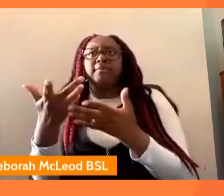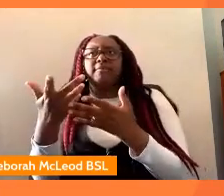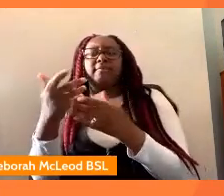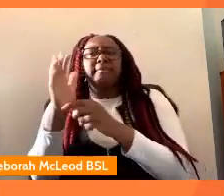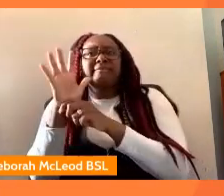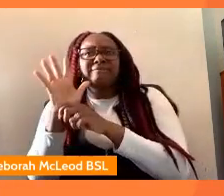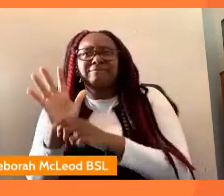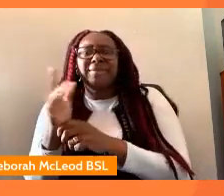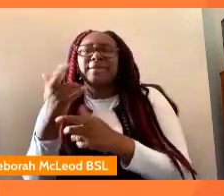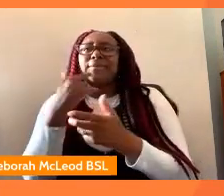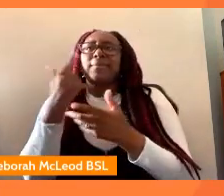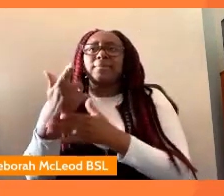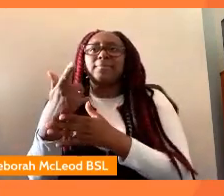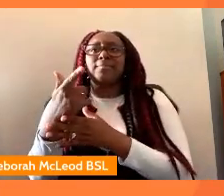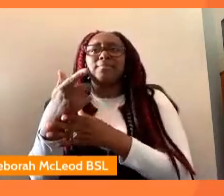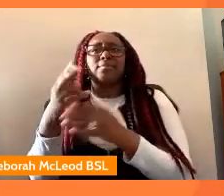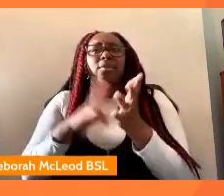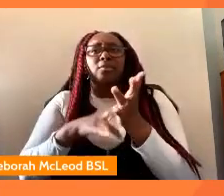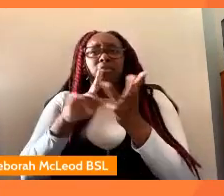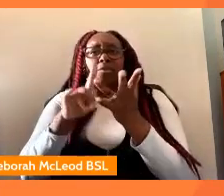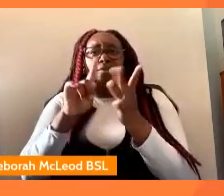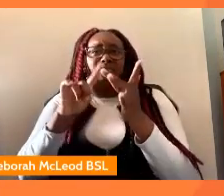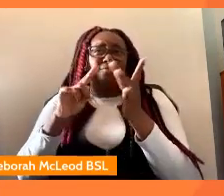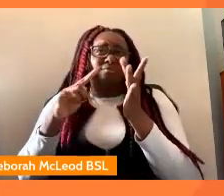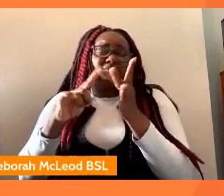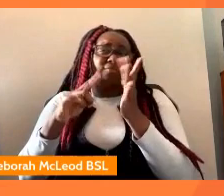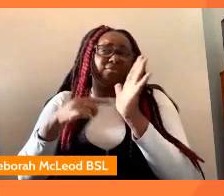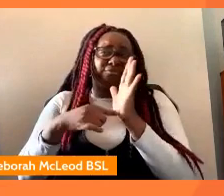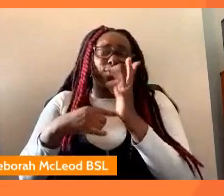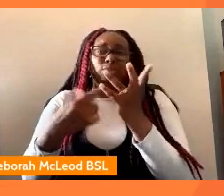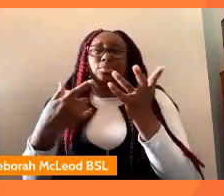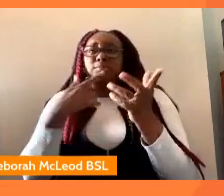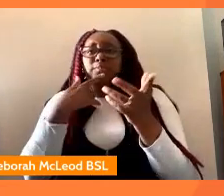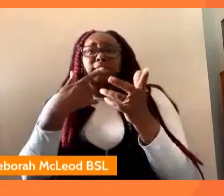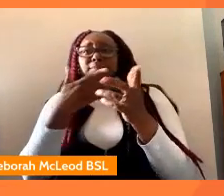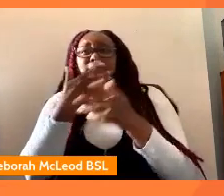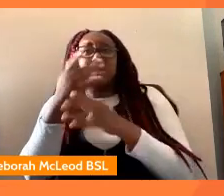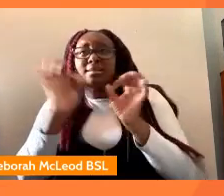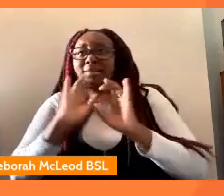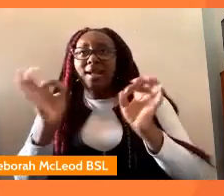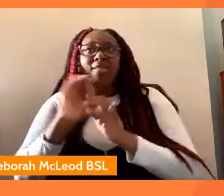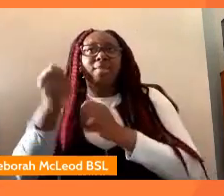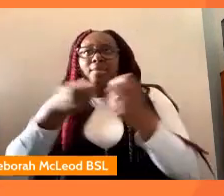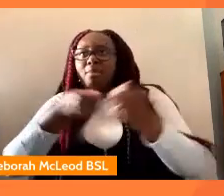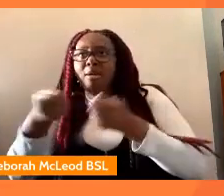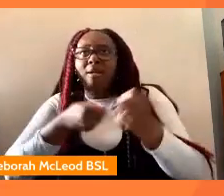the marketing of the work. We know nothing about marketing digitally.